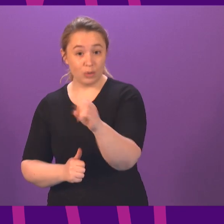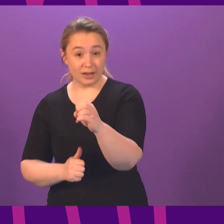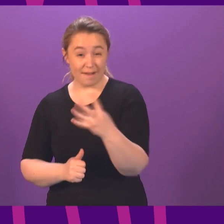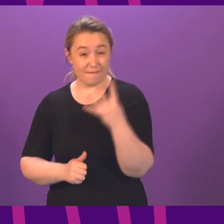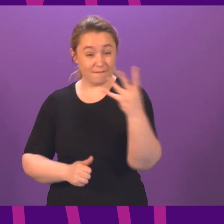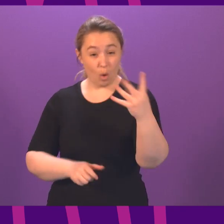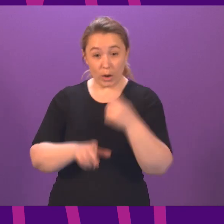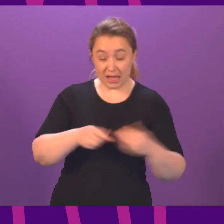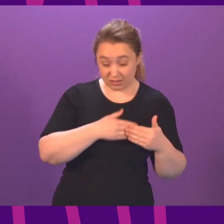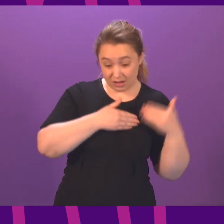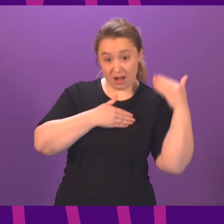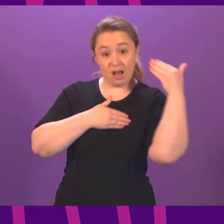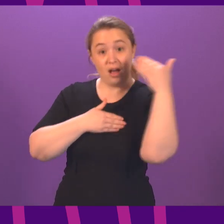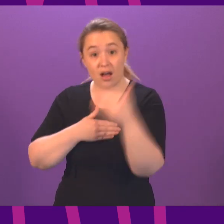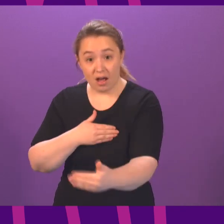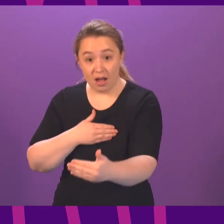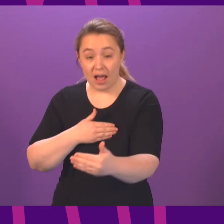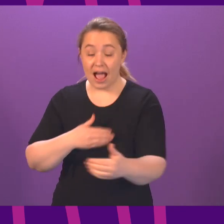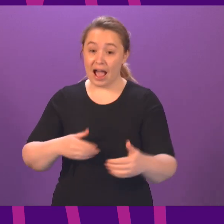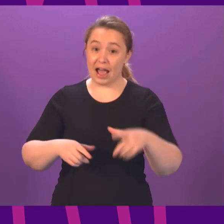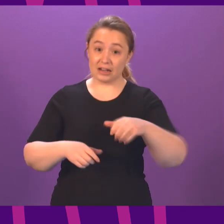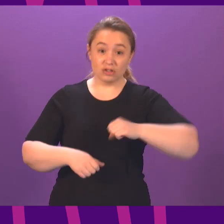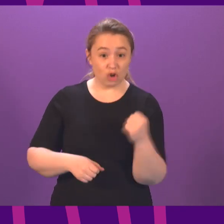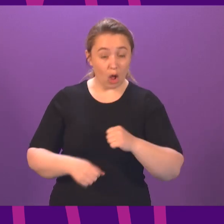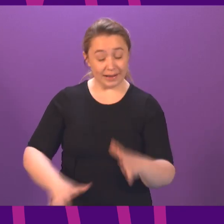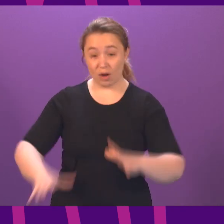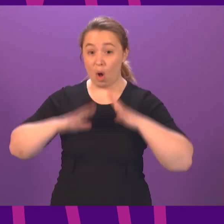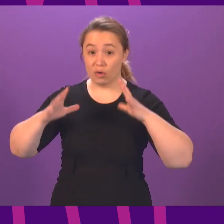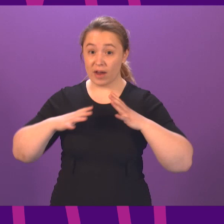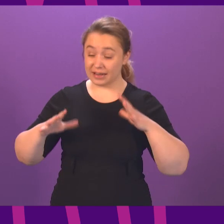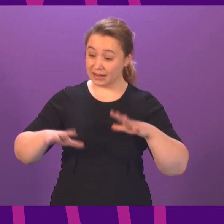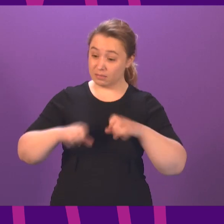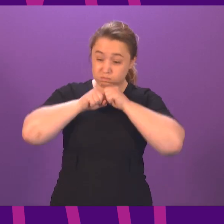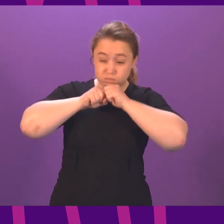years later, when the country was already gripped by the pandemic—before the Scottish